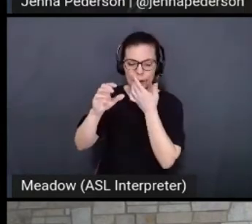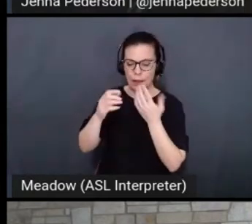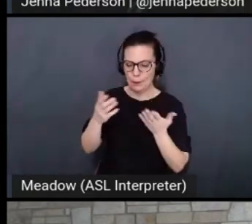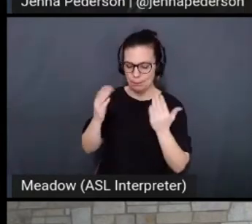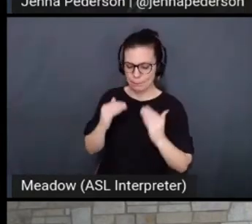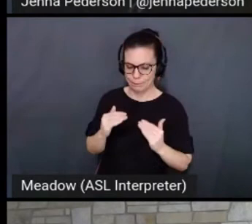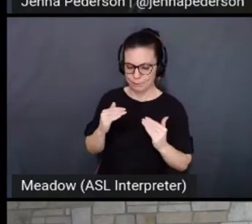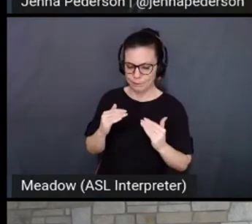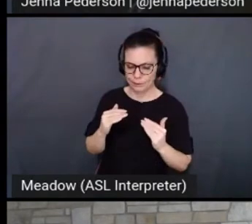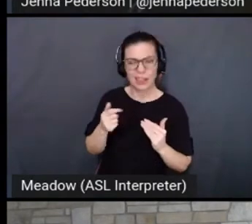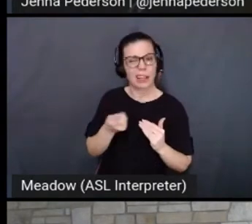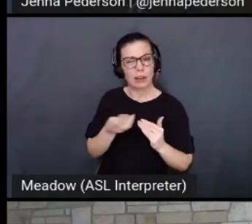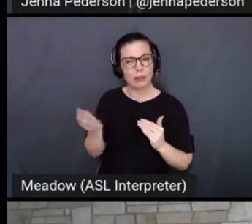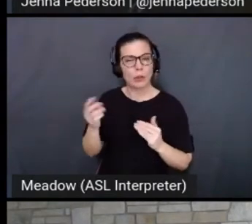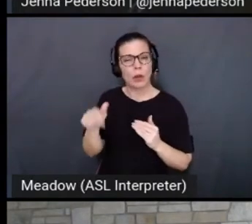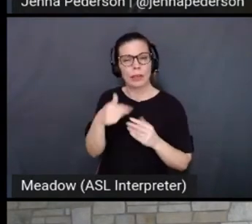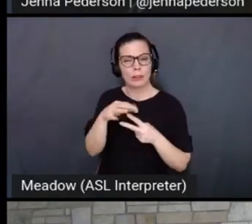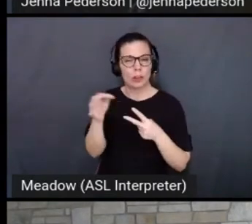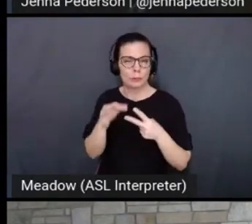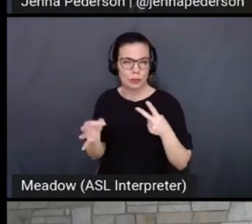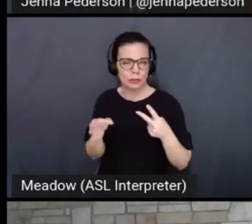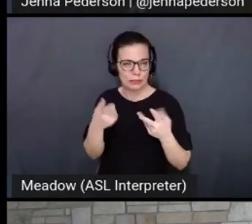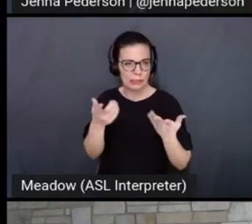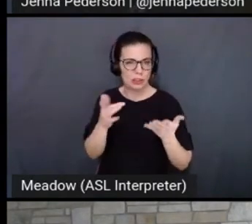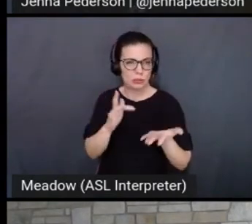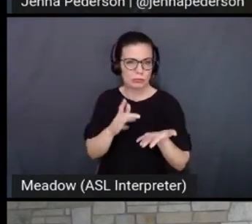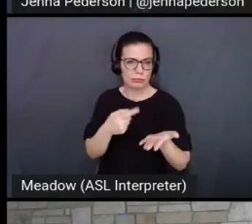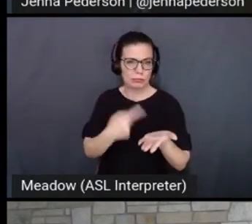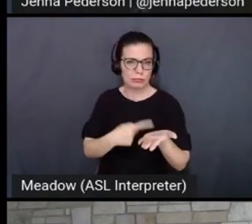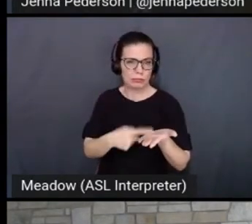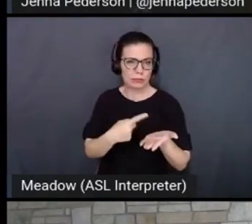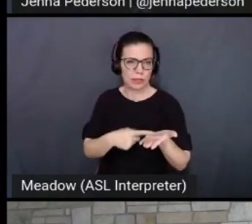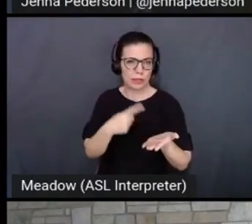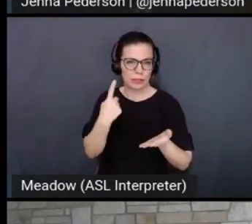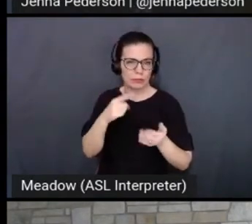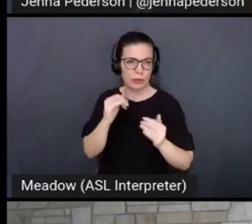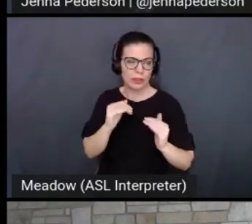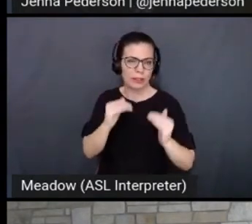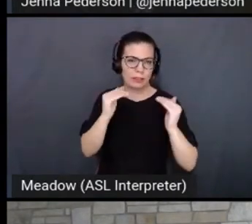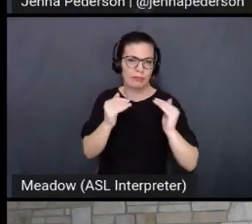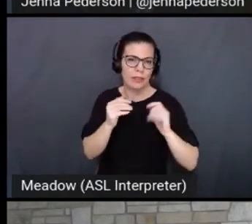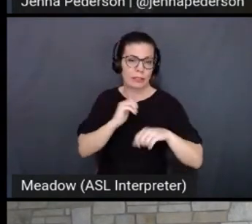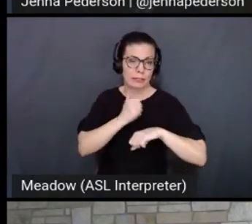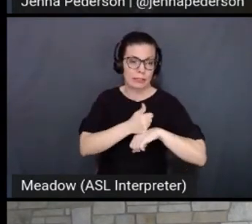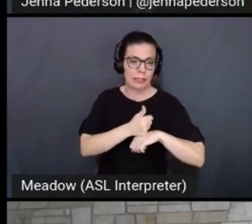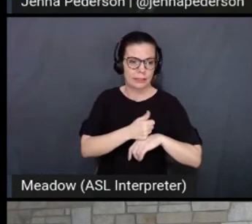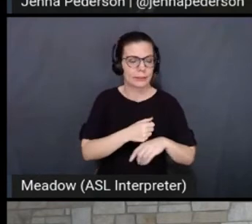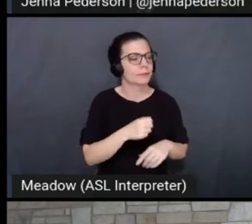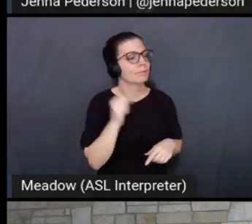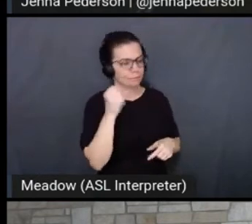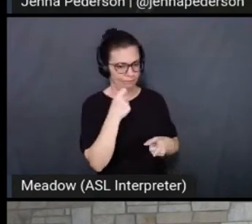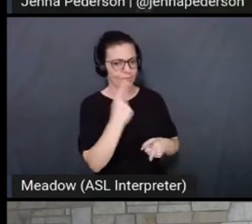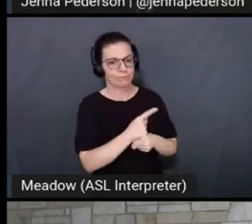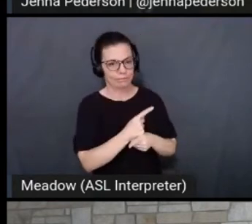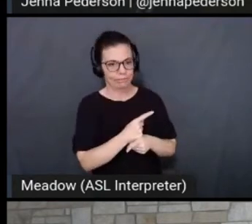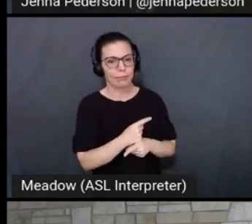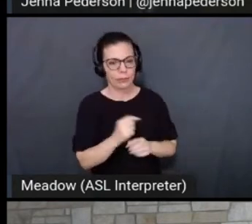and a couple of other things that you touched on in the advanced settings. That's correct, yeah. Okay.